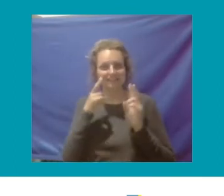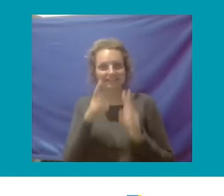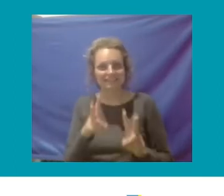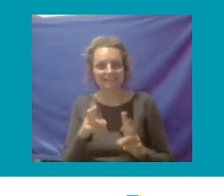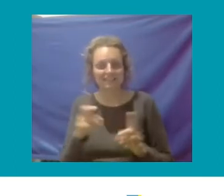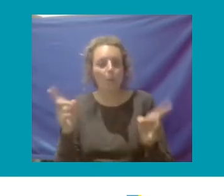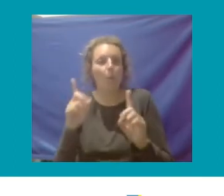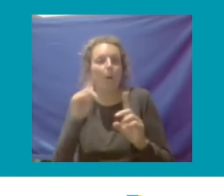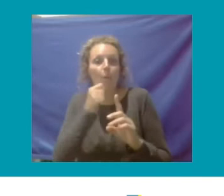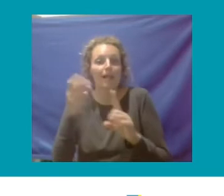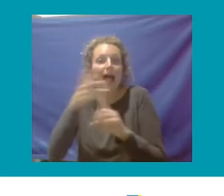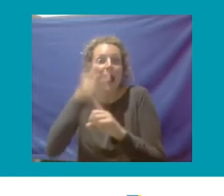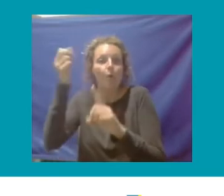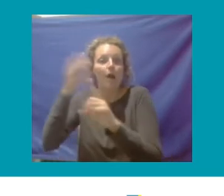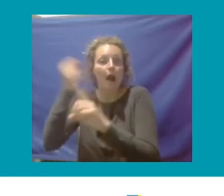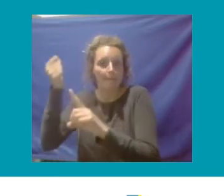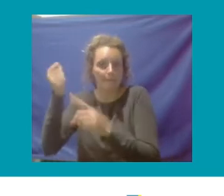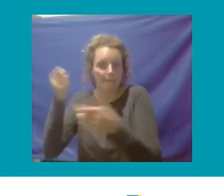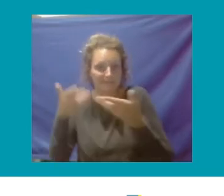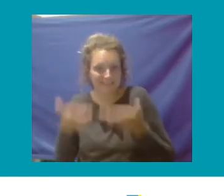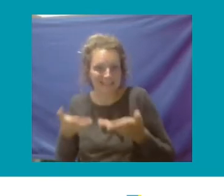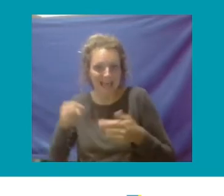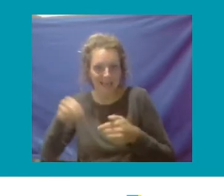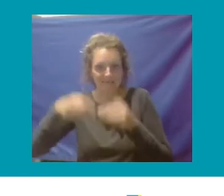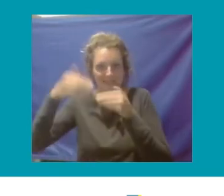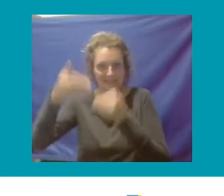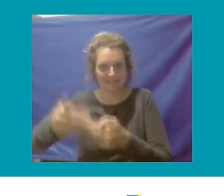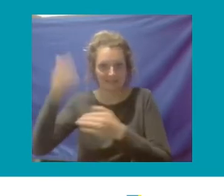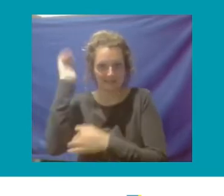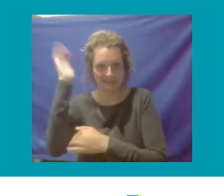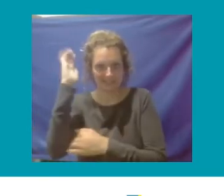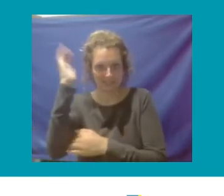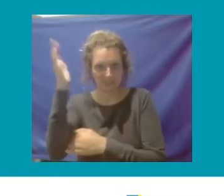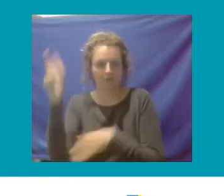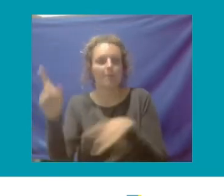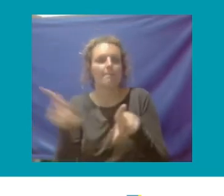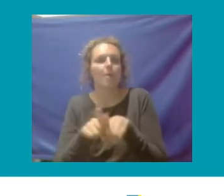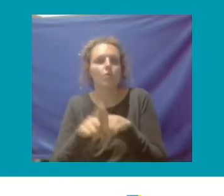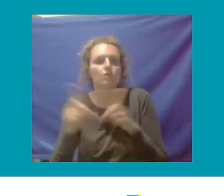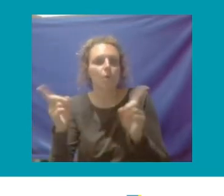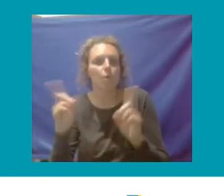but what what's gonna happen in the future. I asked this question to Jane at the top,